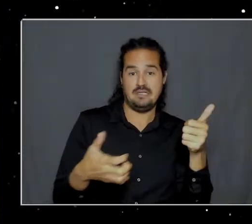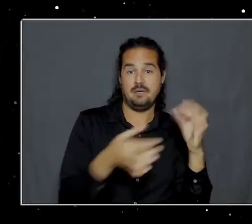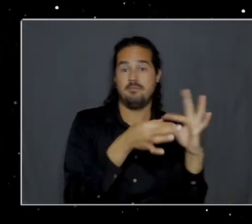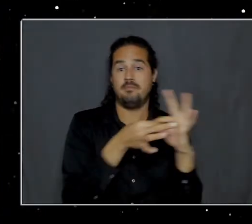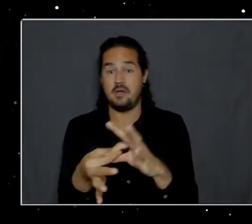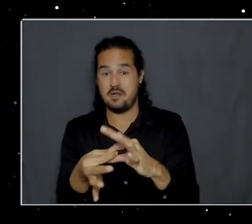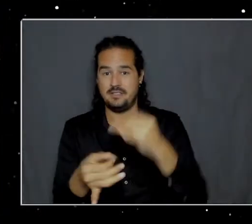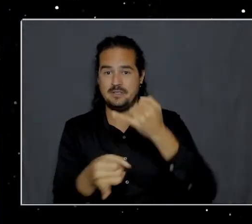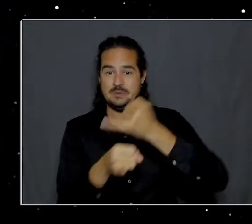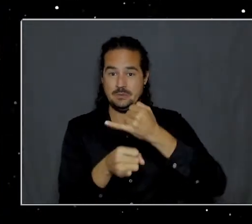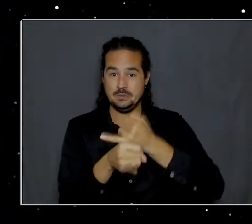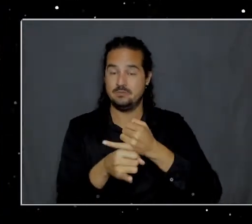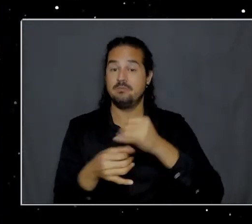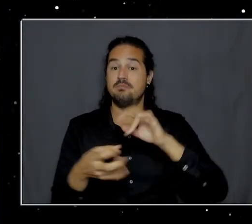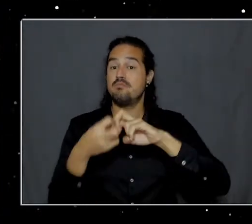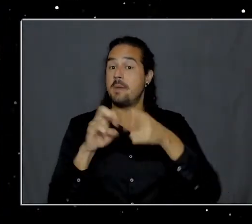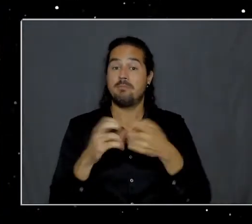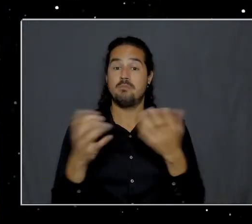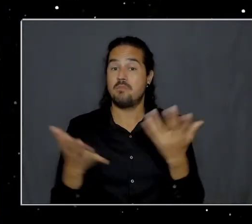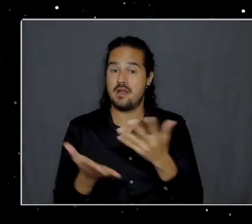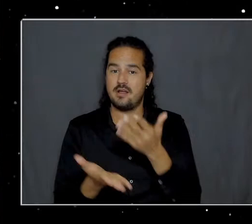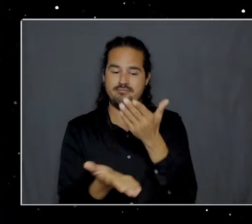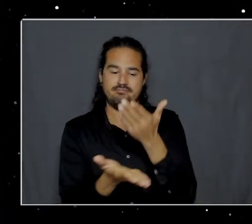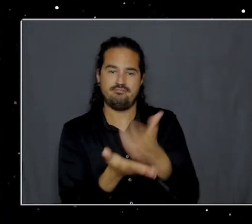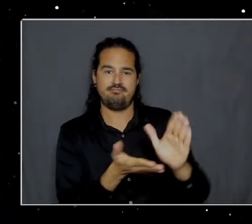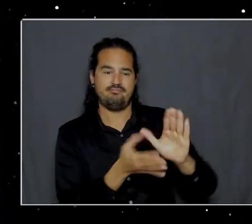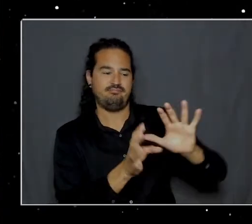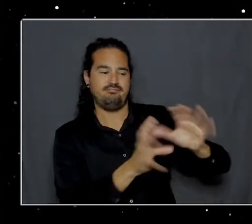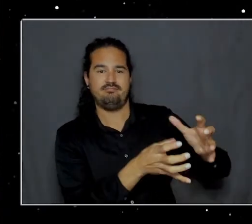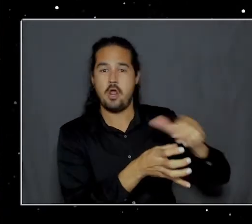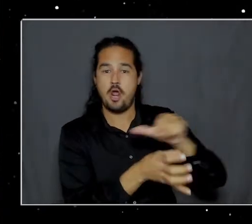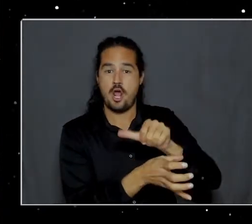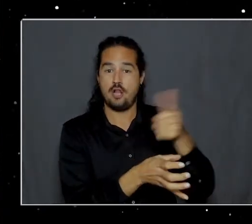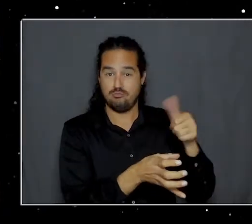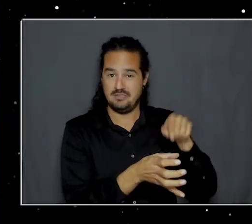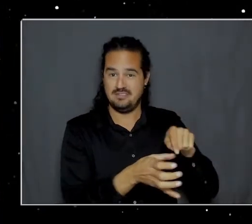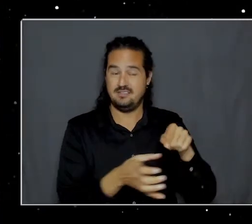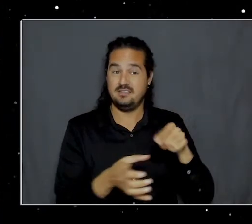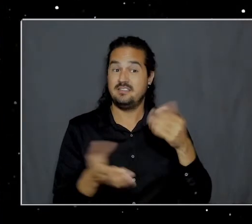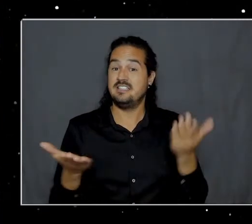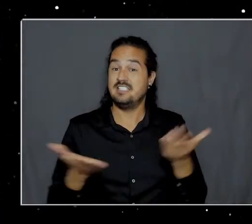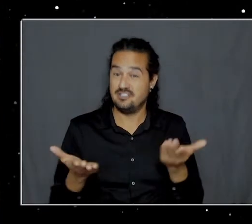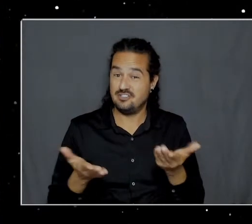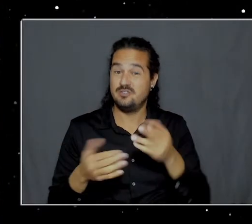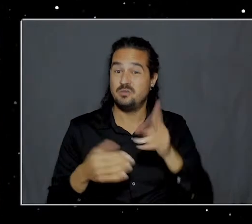THAT'S HAPPENING THROUGHOUT THE UNITED STATES, AND MUCH OF THE WORLD.